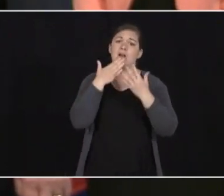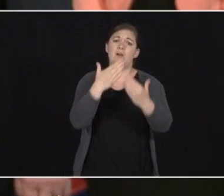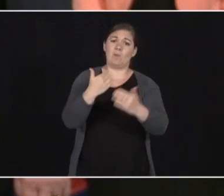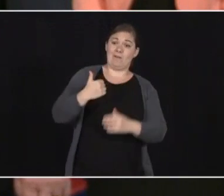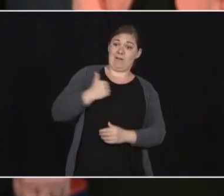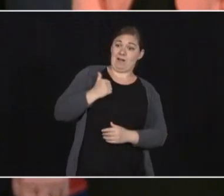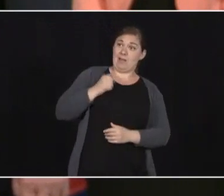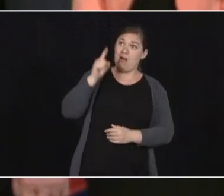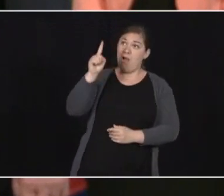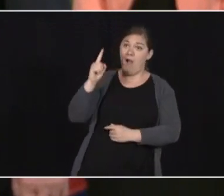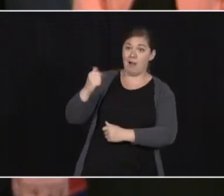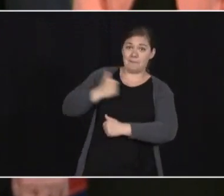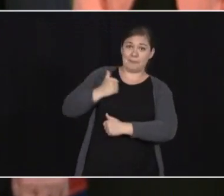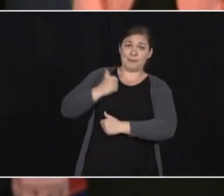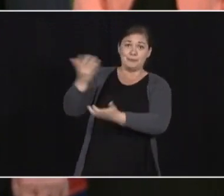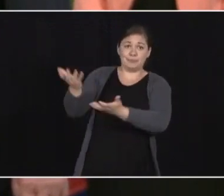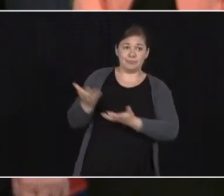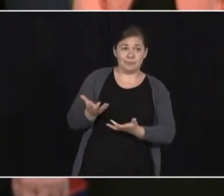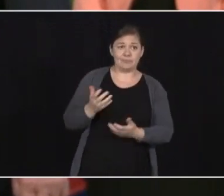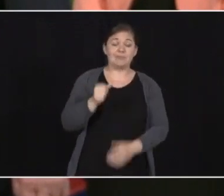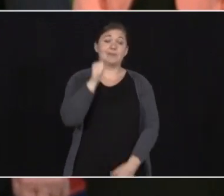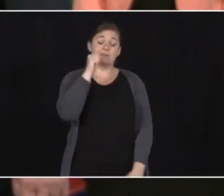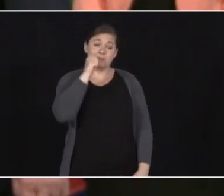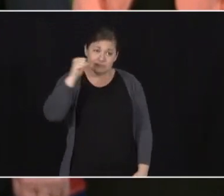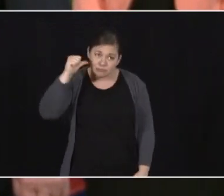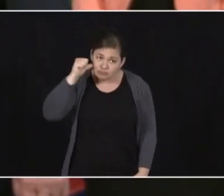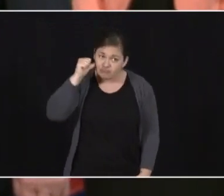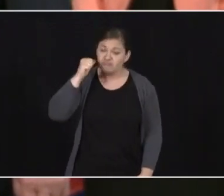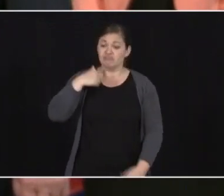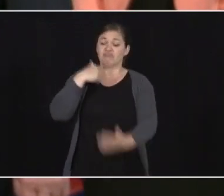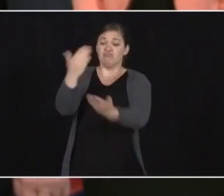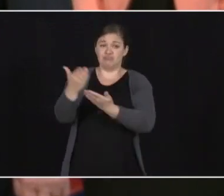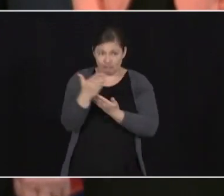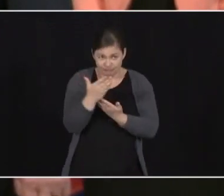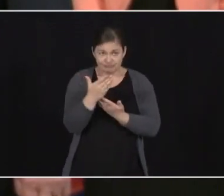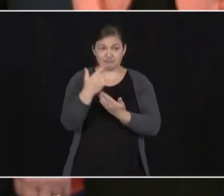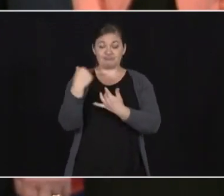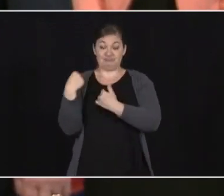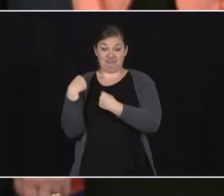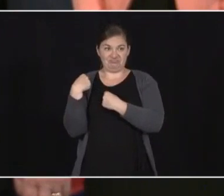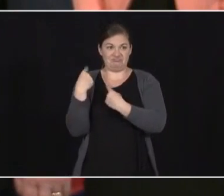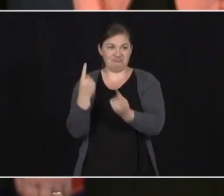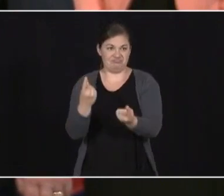Thanks to the efforts of the Canadian Armed Forces, as of yesterday, we have seen significant